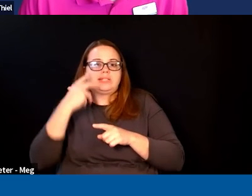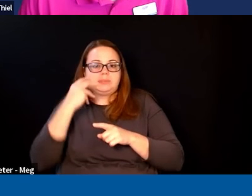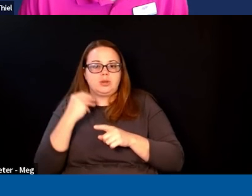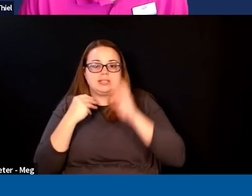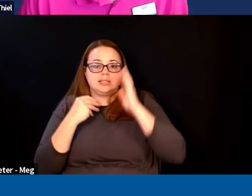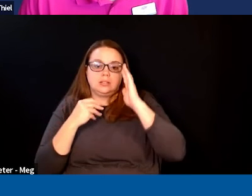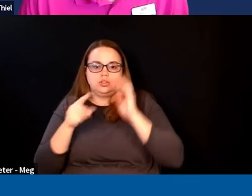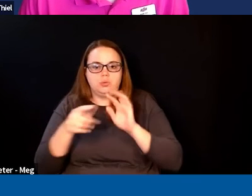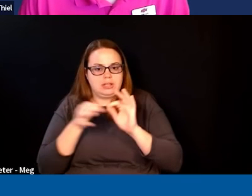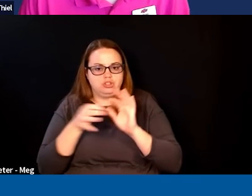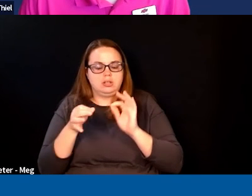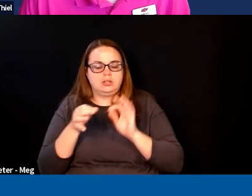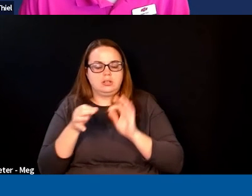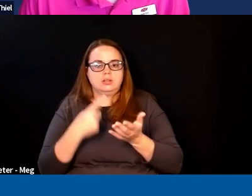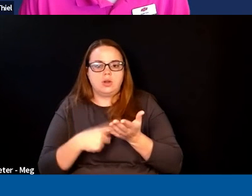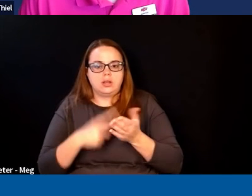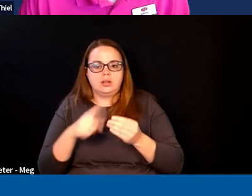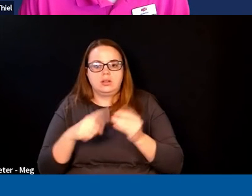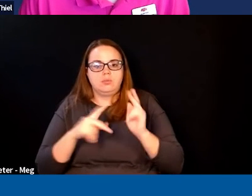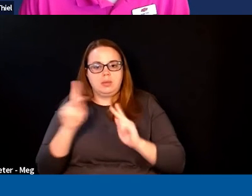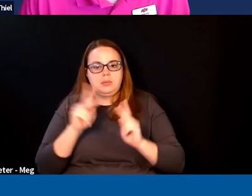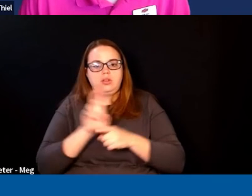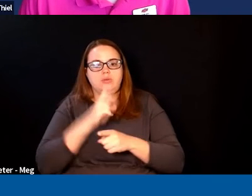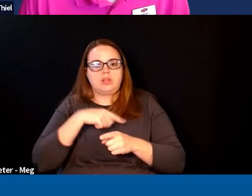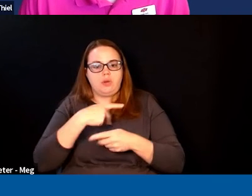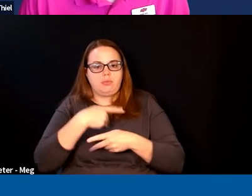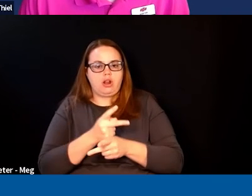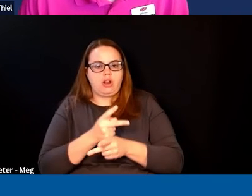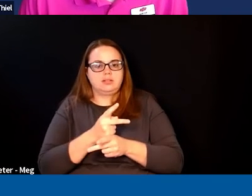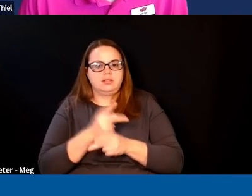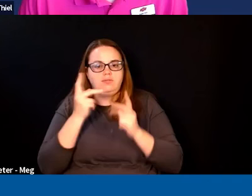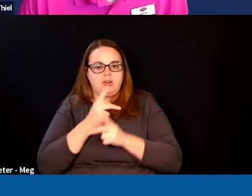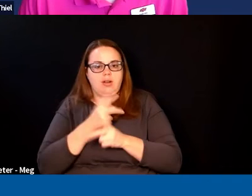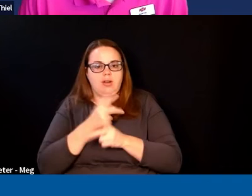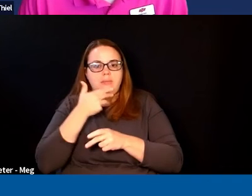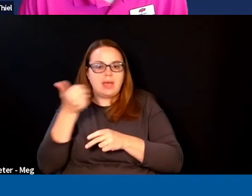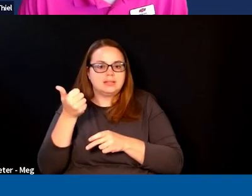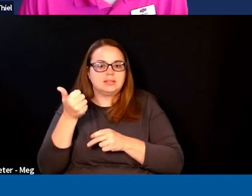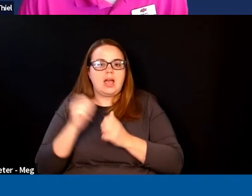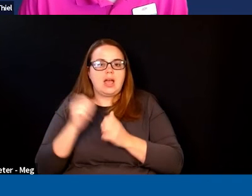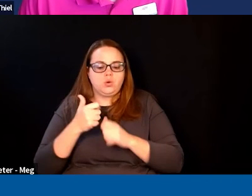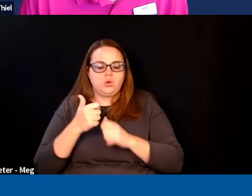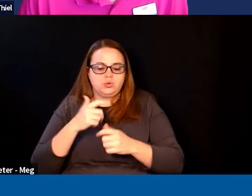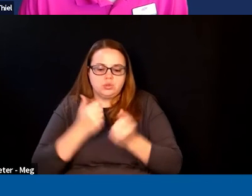You mentioned talking to the people that use our products to figure out how best to support them